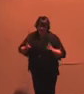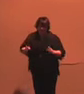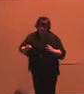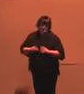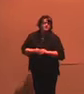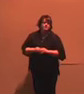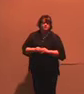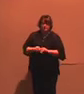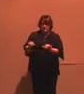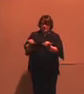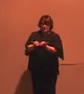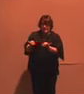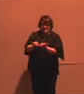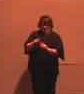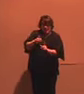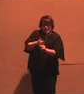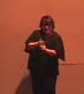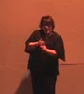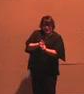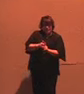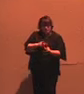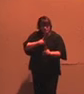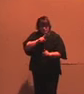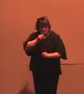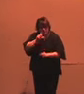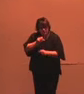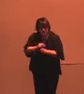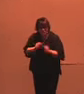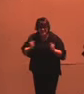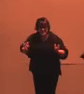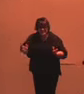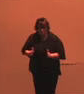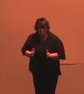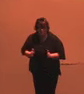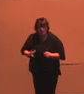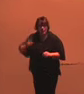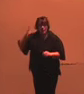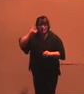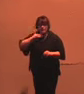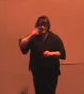but the experience is, in a sense, endless, endless chain-like things.